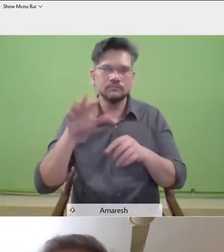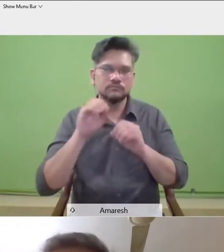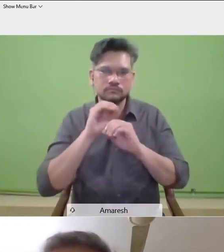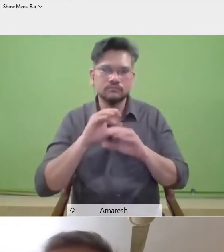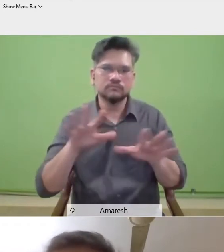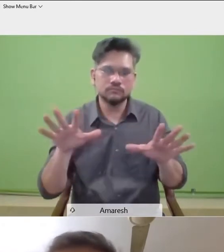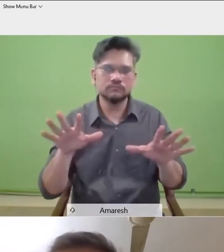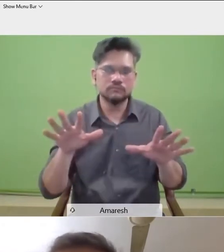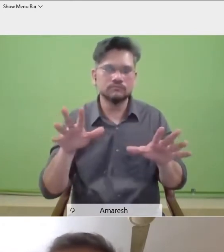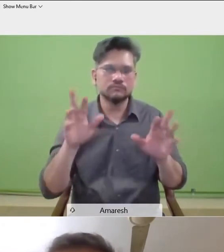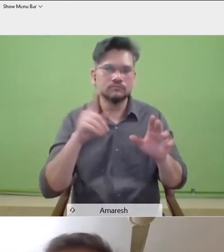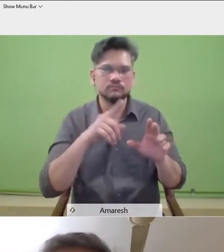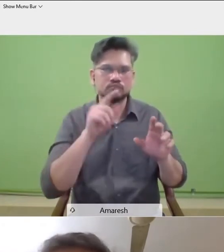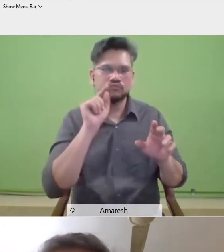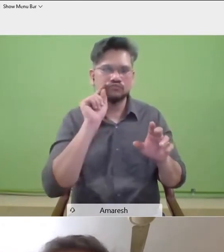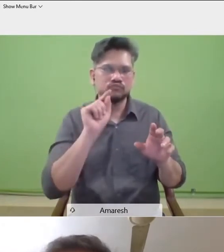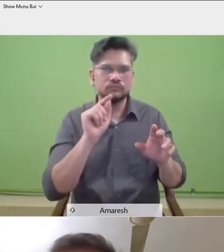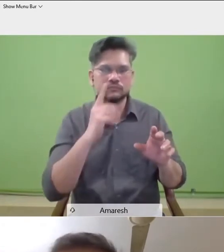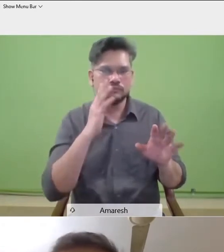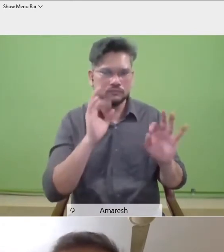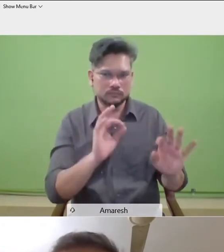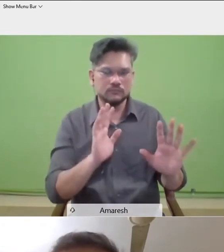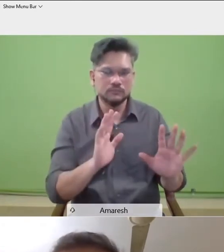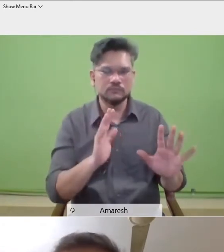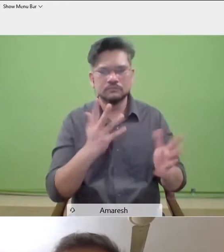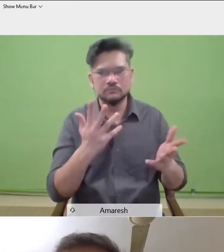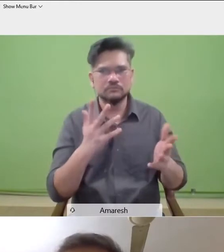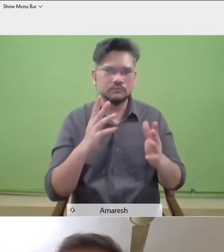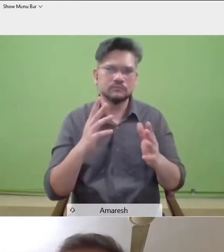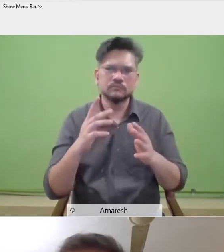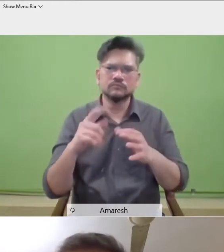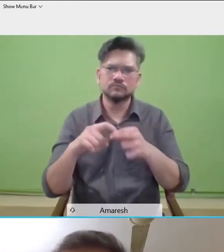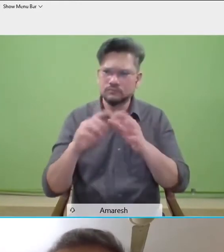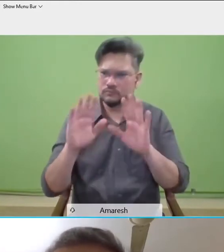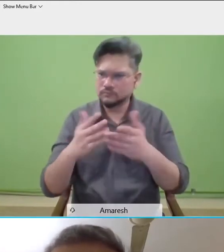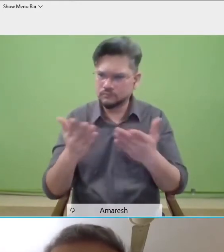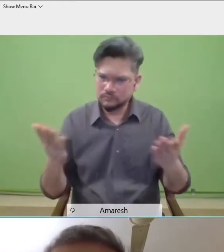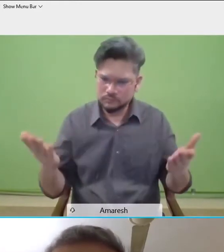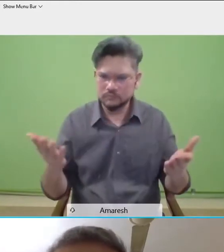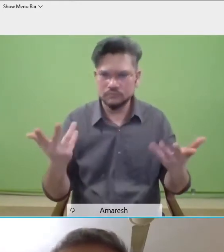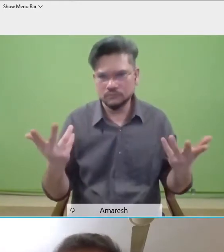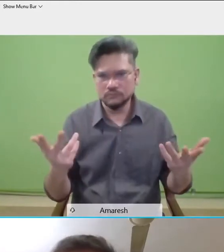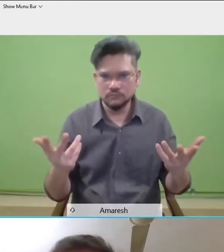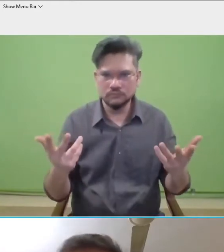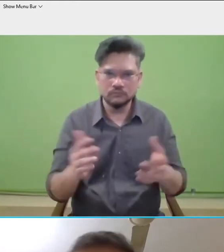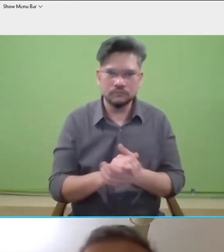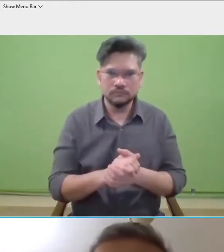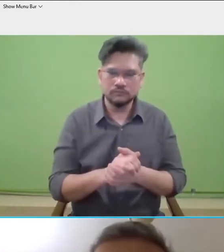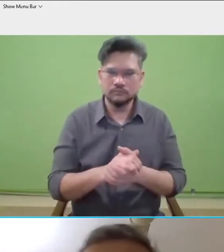from the audience we will take it from here Nita can you read the question happy to answer yes